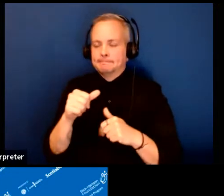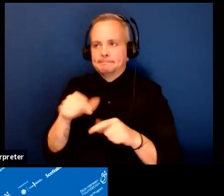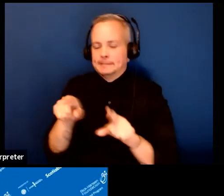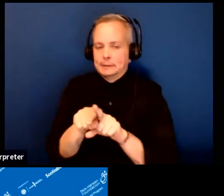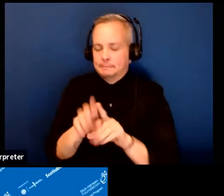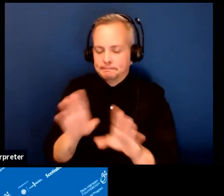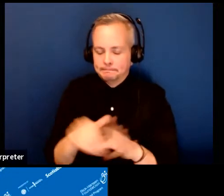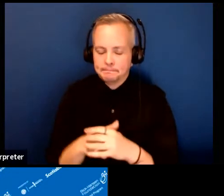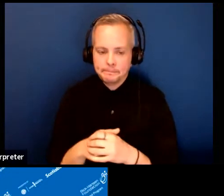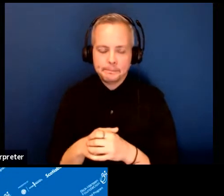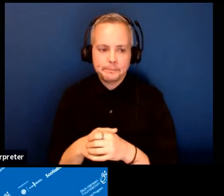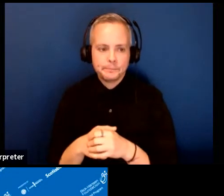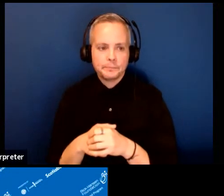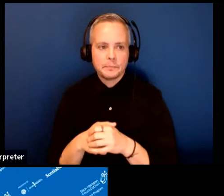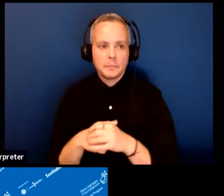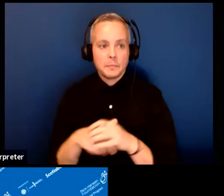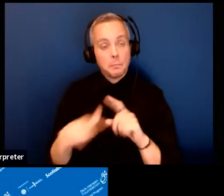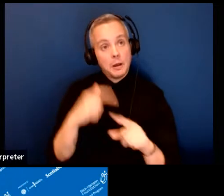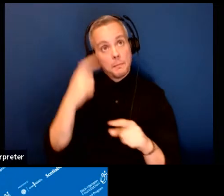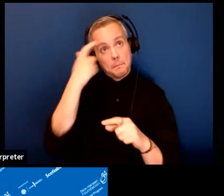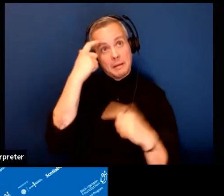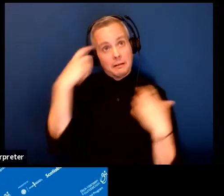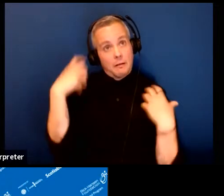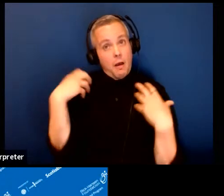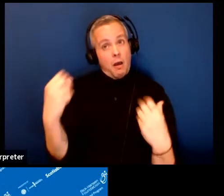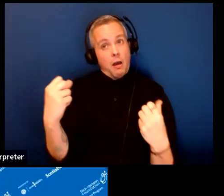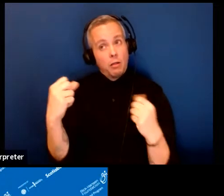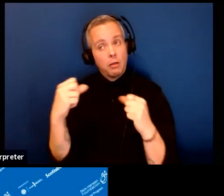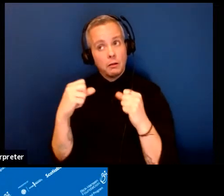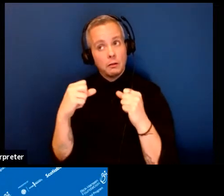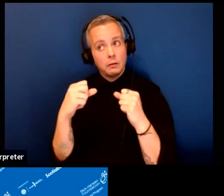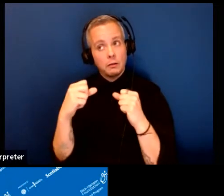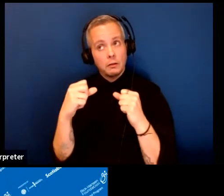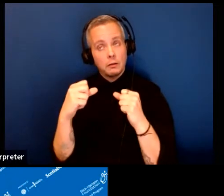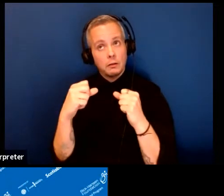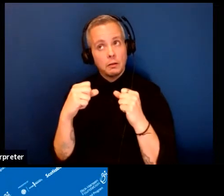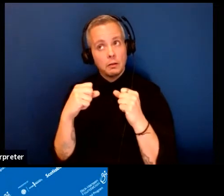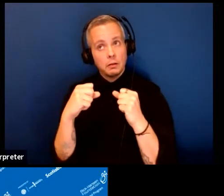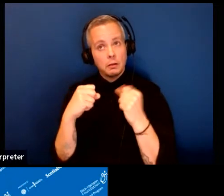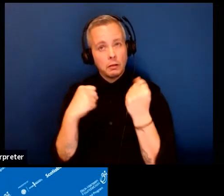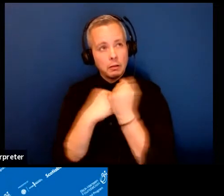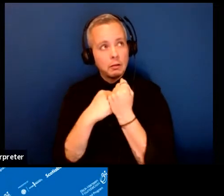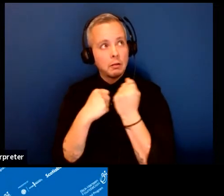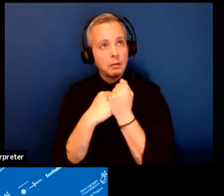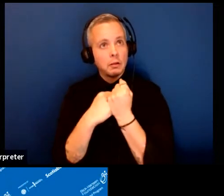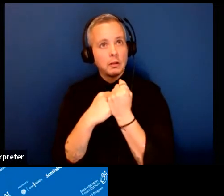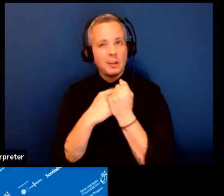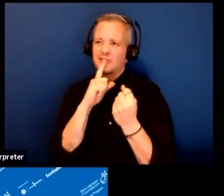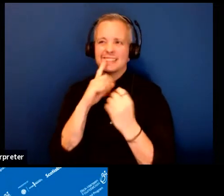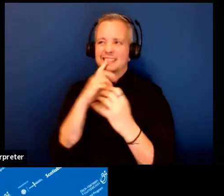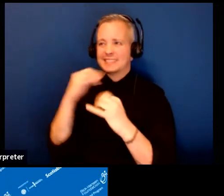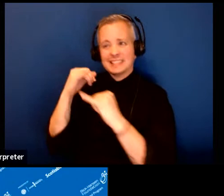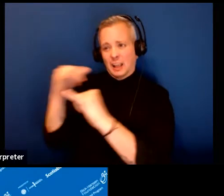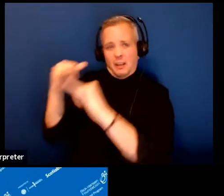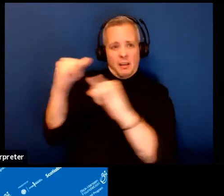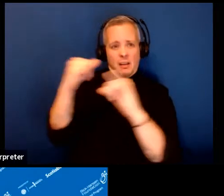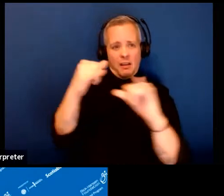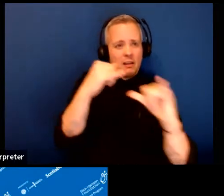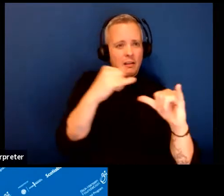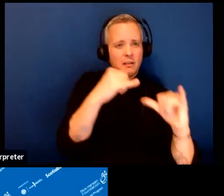MAINTAINING MY MENTAL HEALTH, I MEAN, I THINK IT'S JUST THE SAME AS EVERYONE ELSE. REALLY, LIKE, WE HAVE ALL